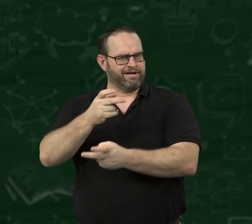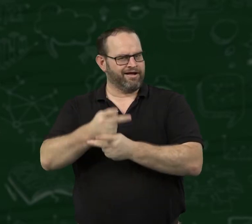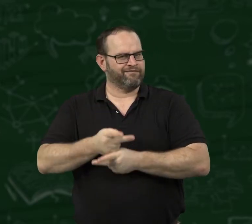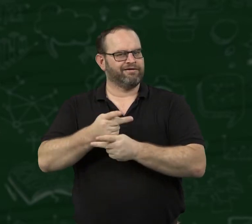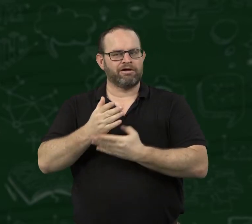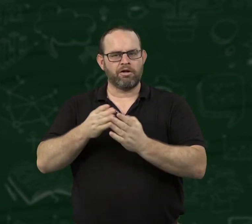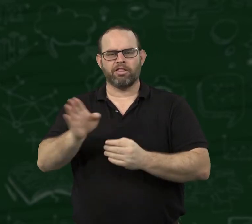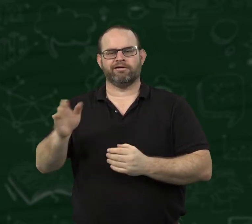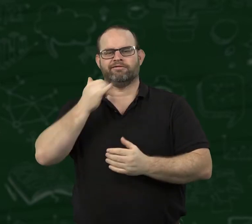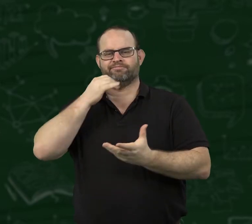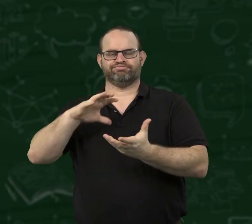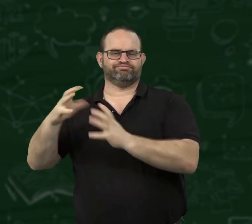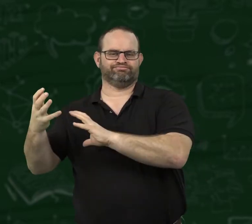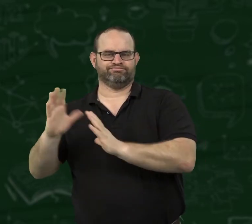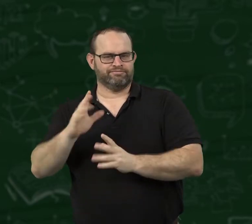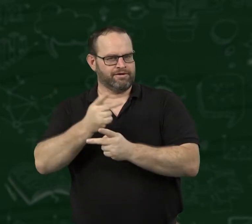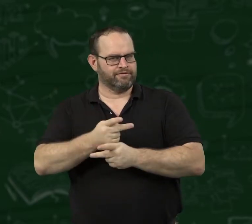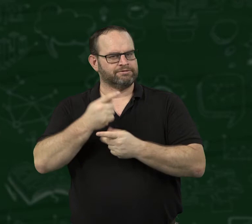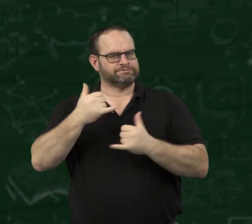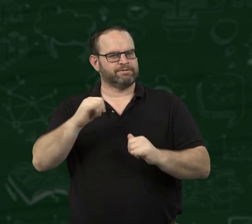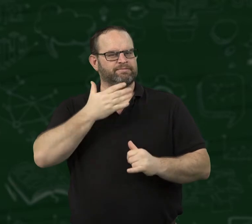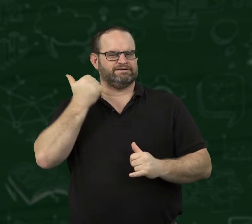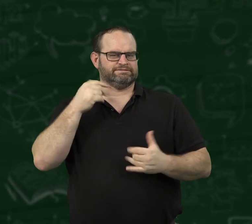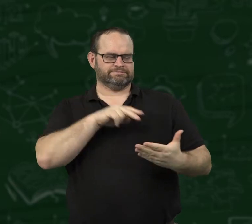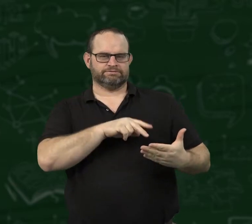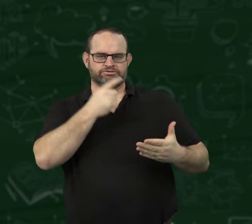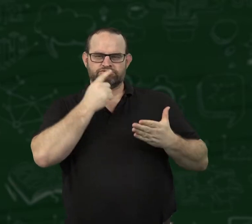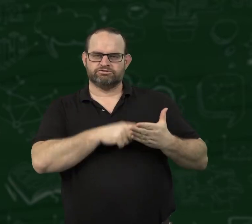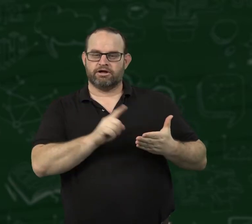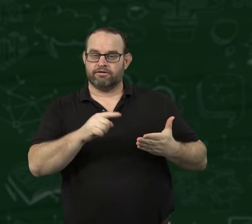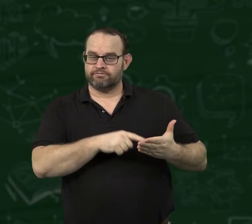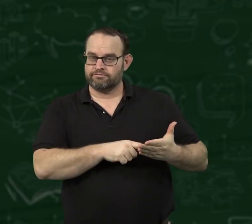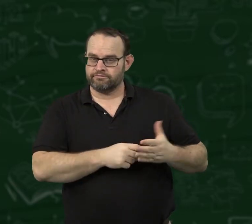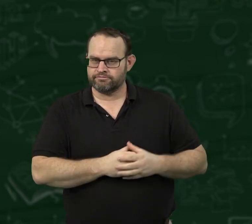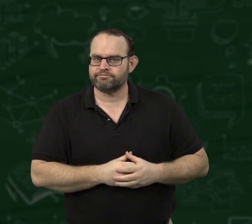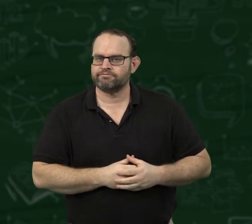Sometimes we can still make a wrong turn. It is a good idea to double check using a map.